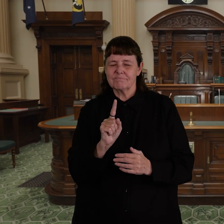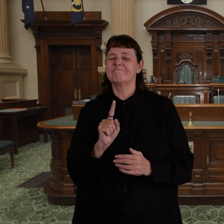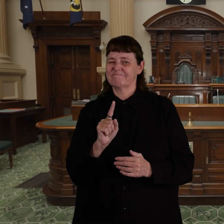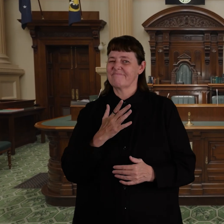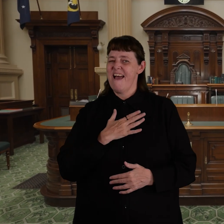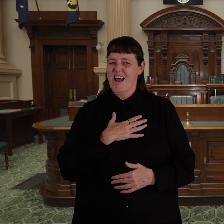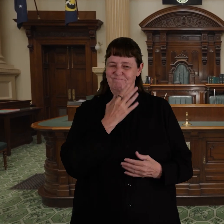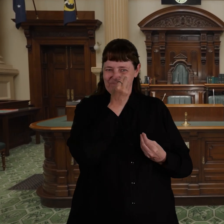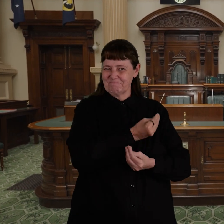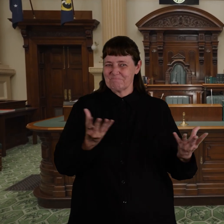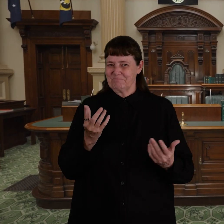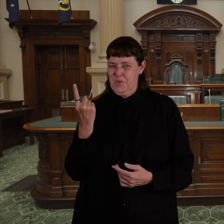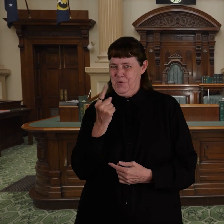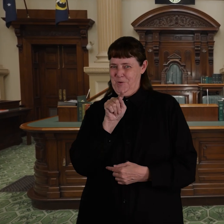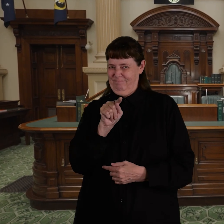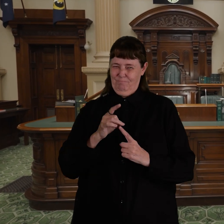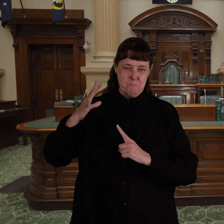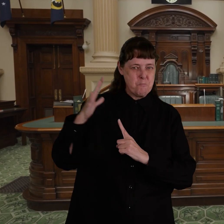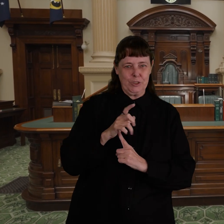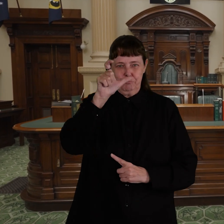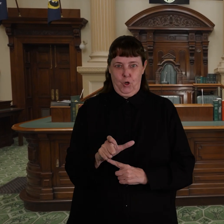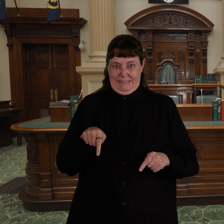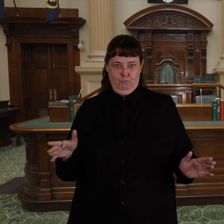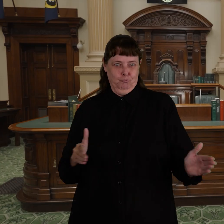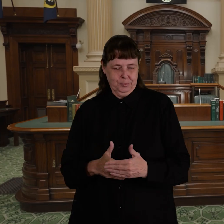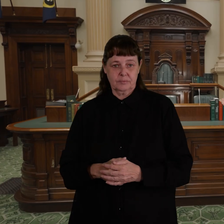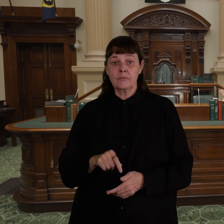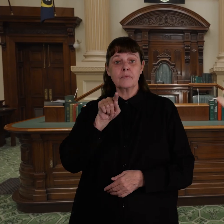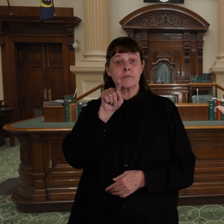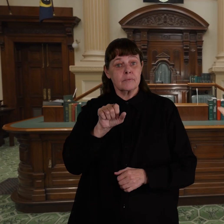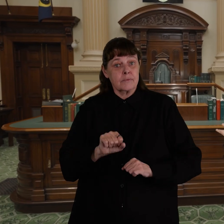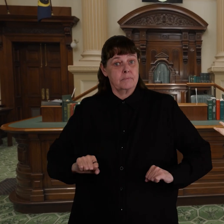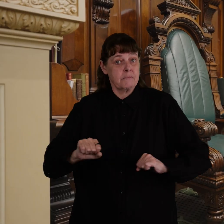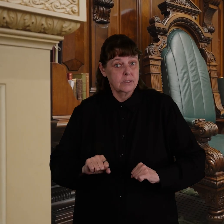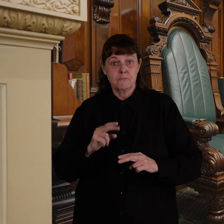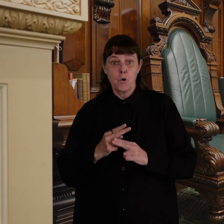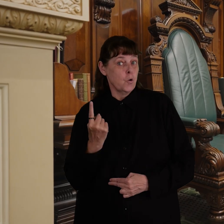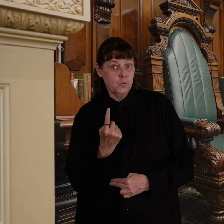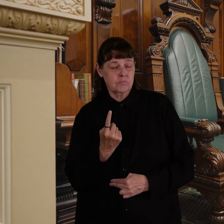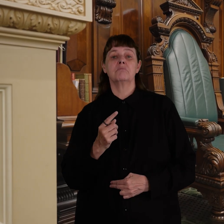is the chair for what I like to tell our younger visitors the most important person in the room.